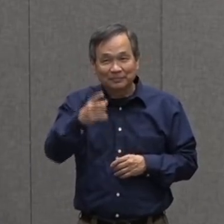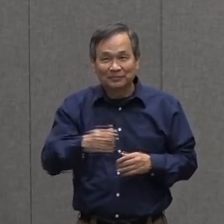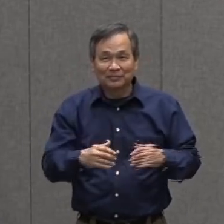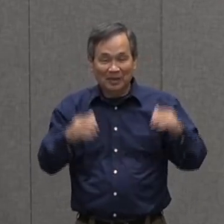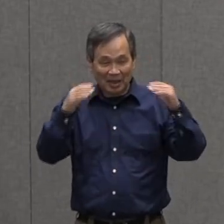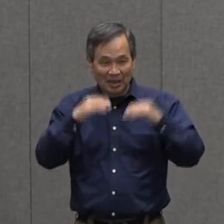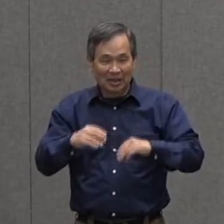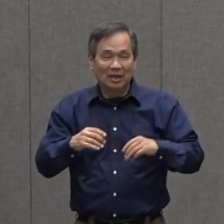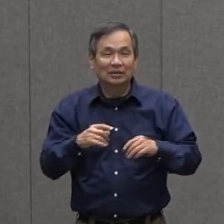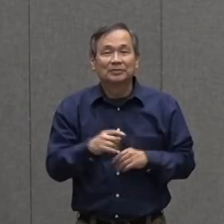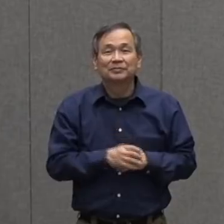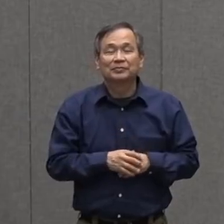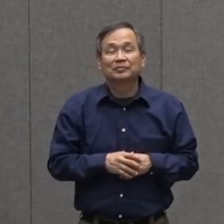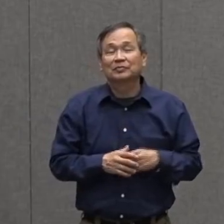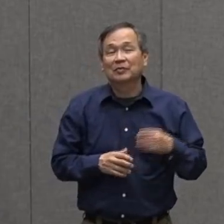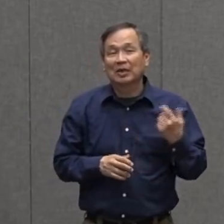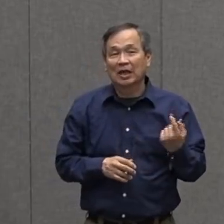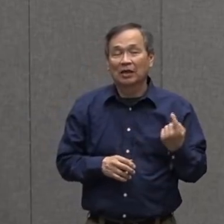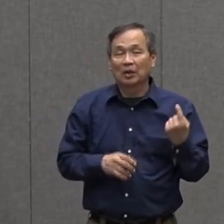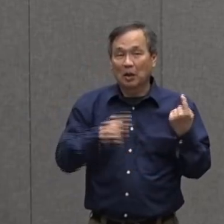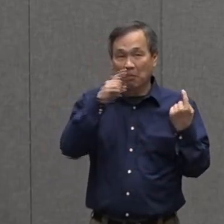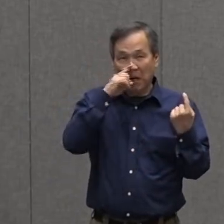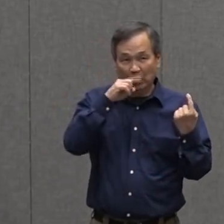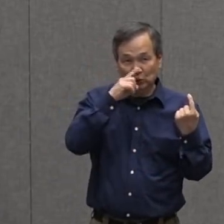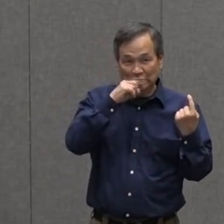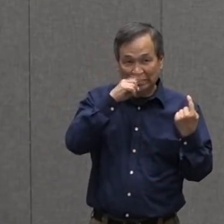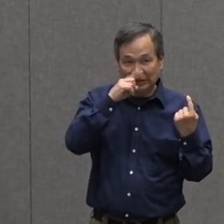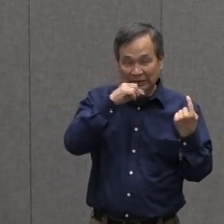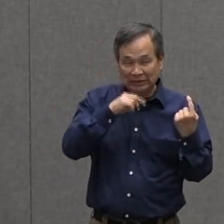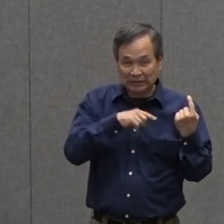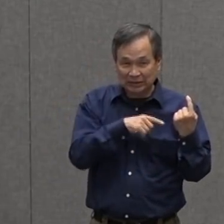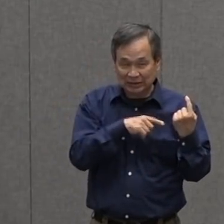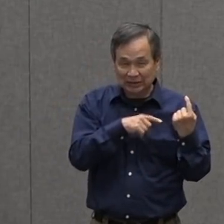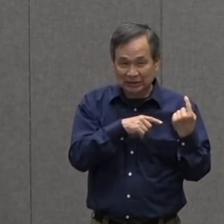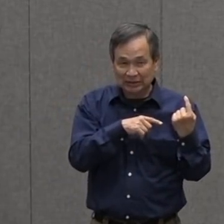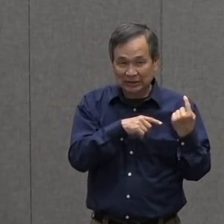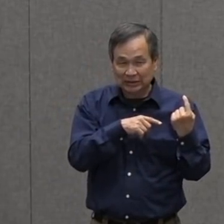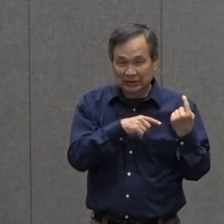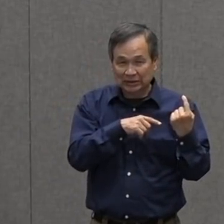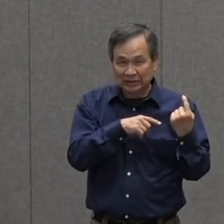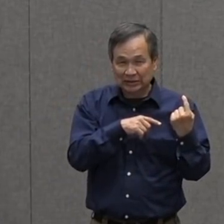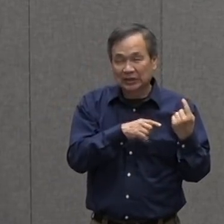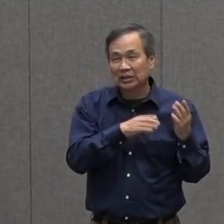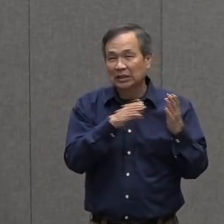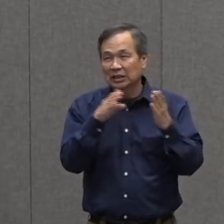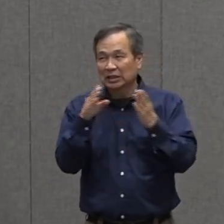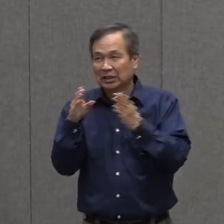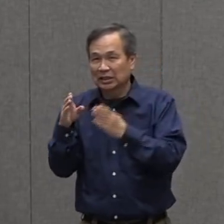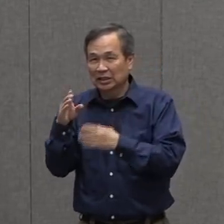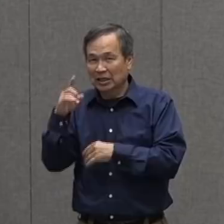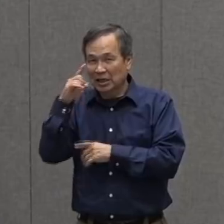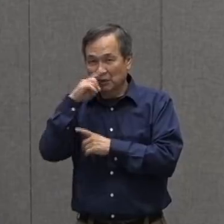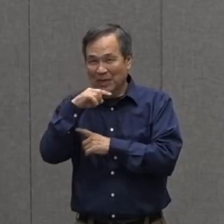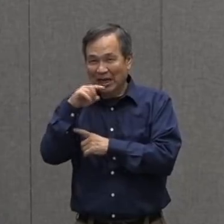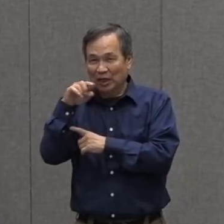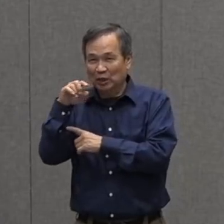Let's try the next one that's irregular. Mouse, am I gonna say mouses or am I gonna say mice?